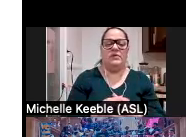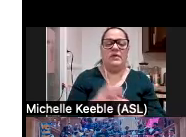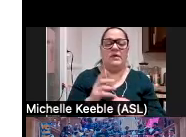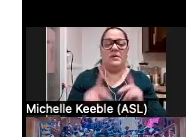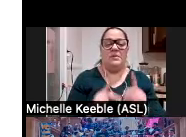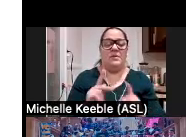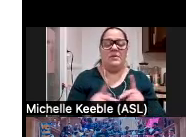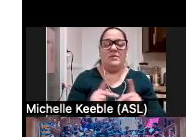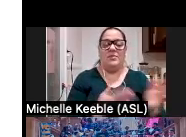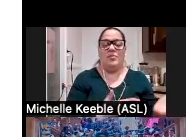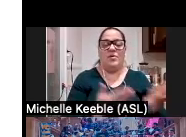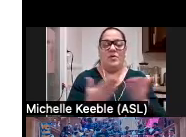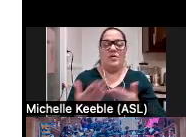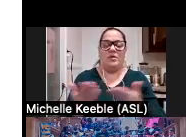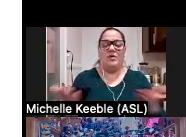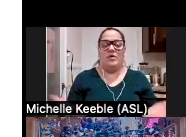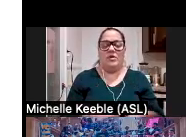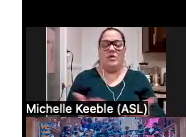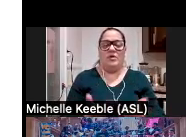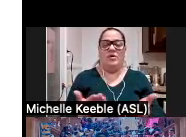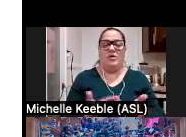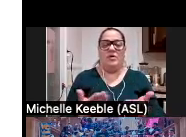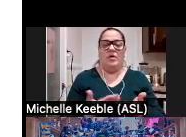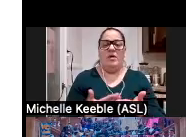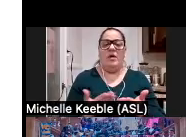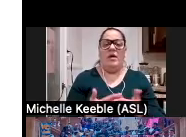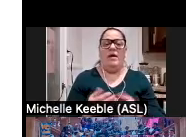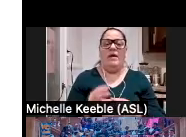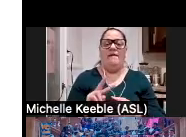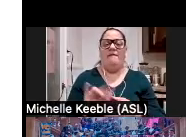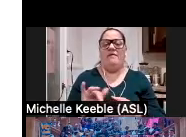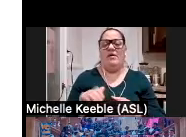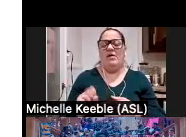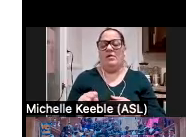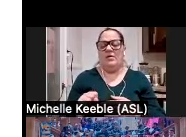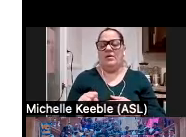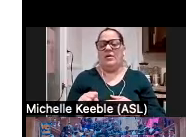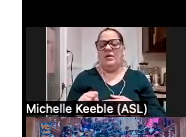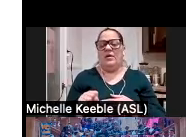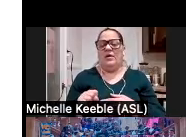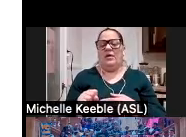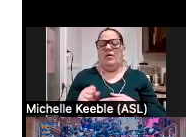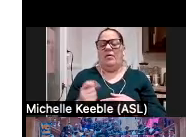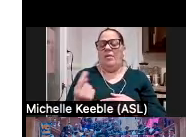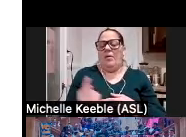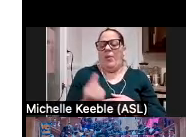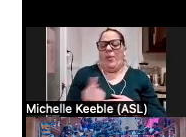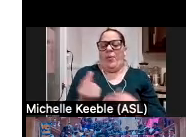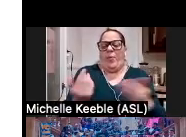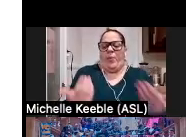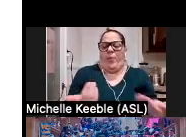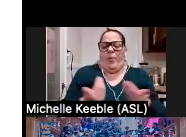brought to the stage and within this exhibit. And these are just just to welcome many perspectives